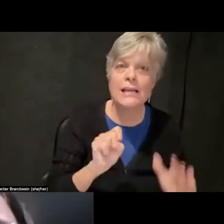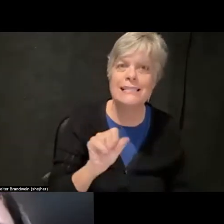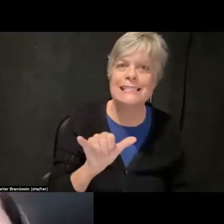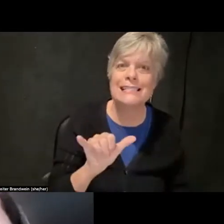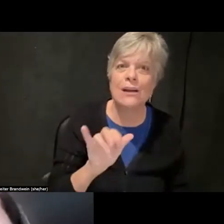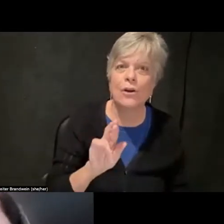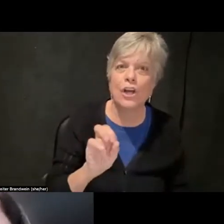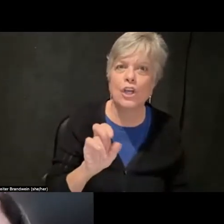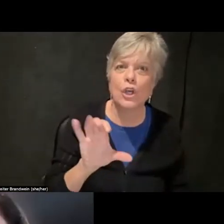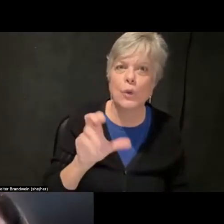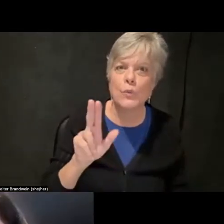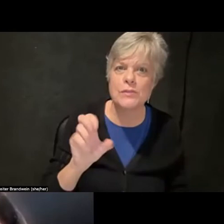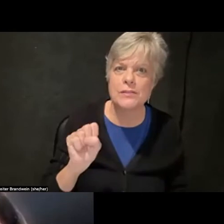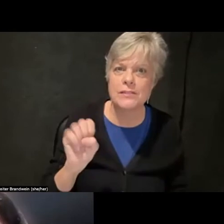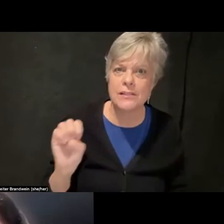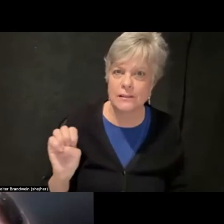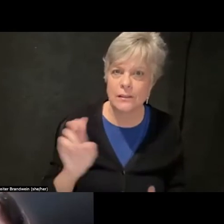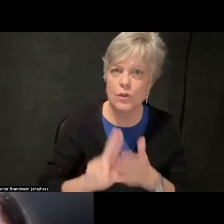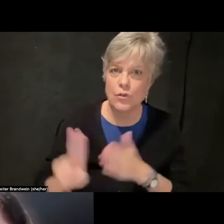and then also the University of Arizona.